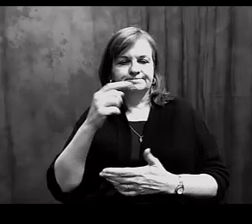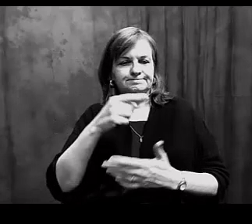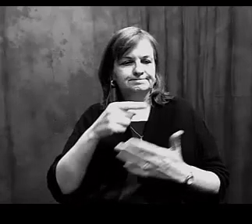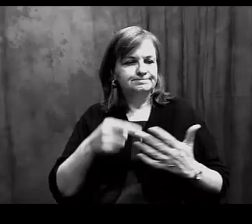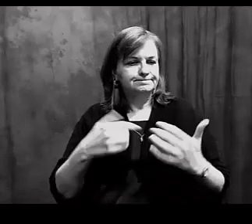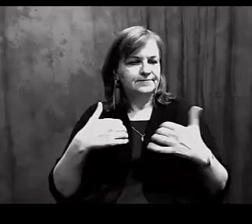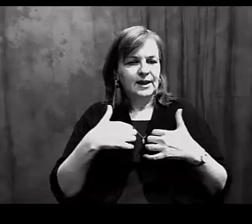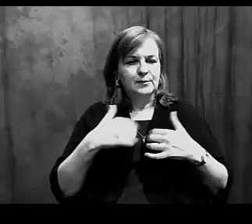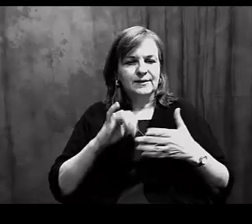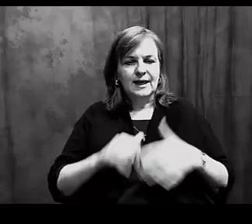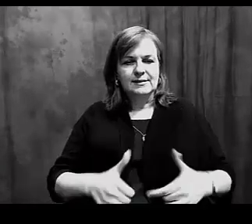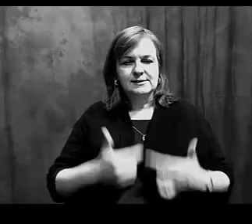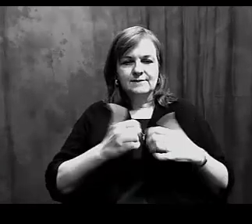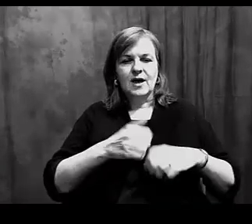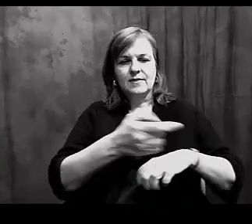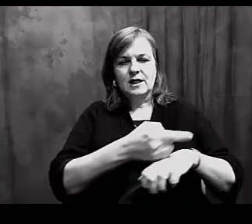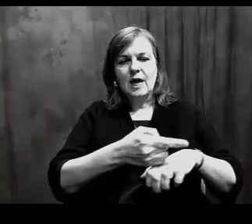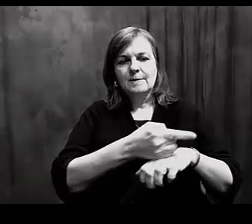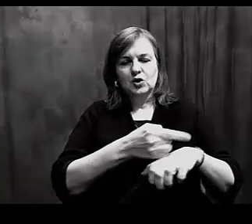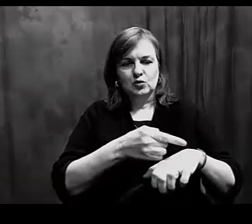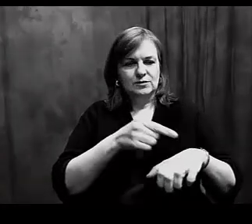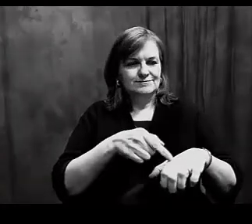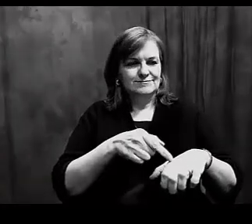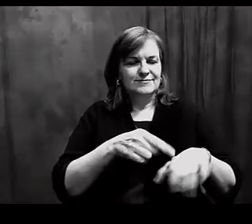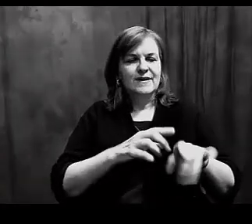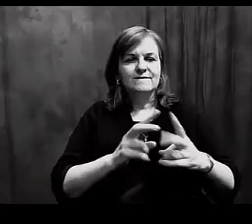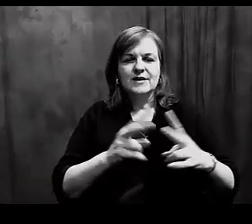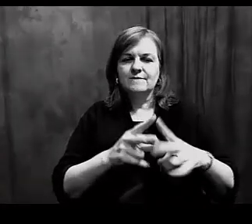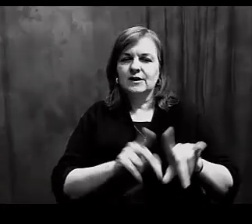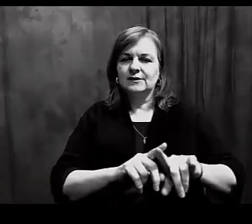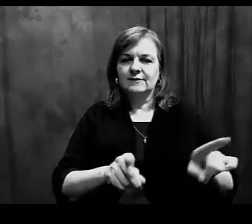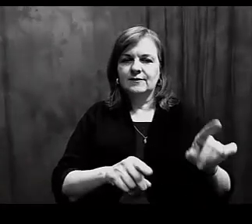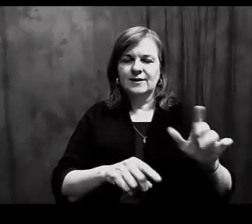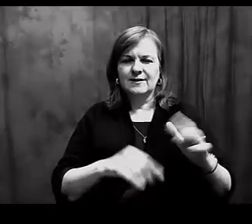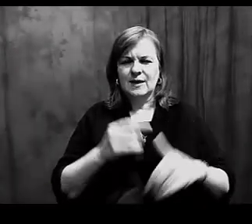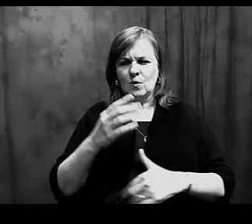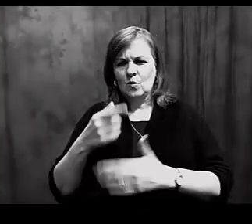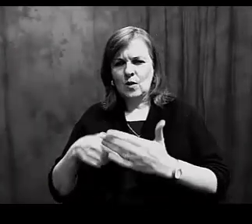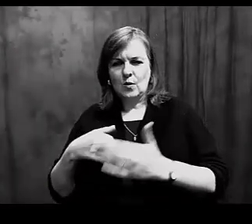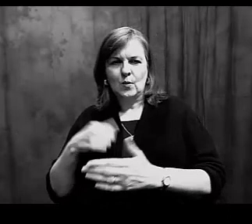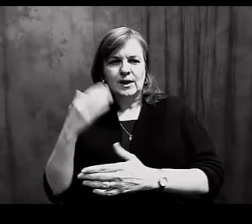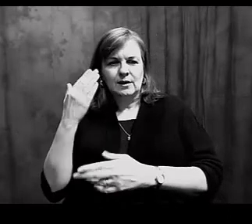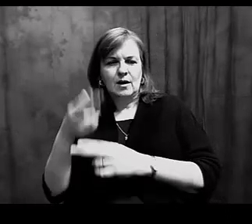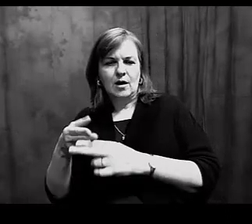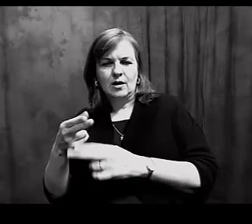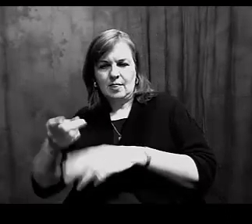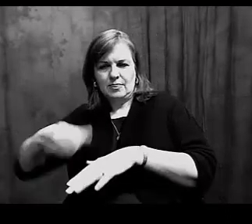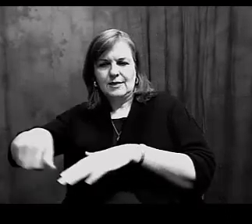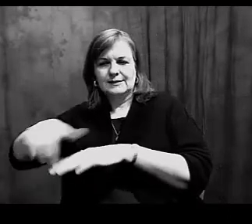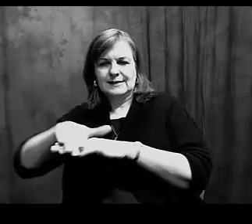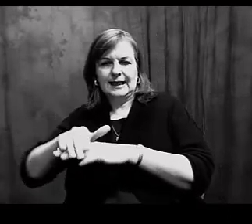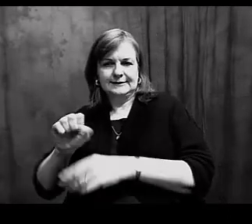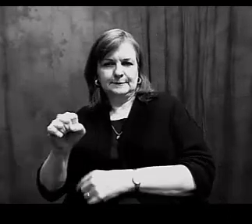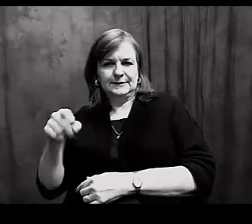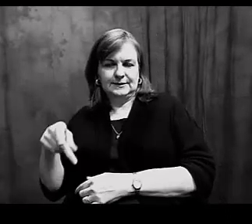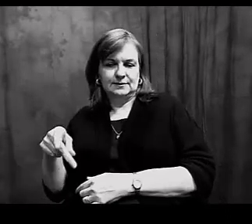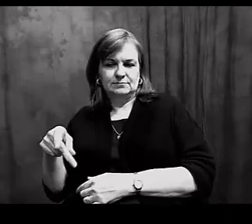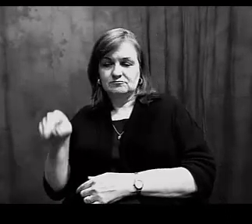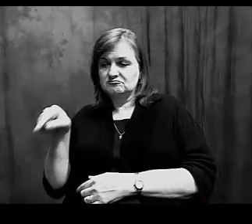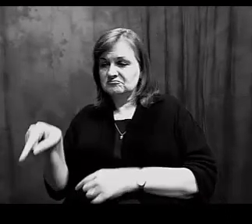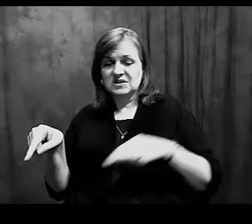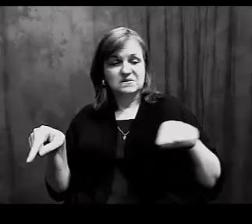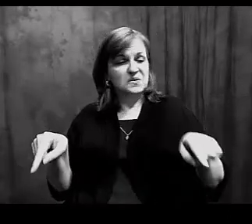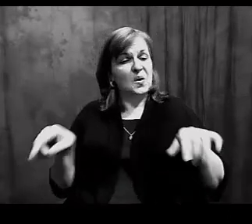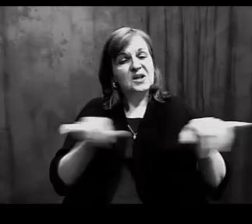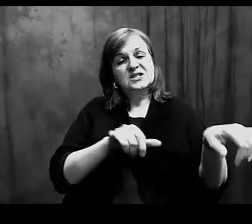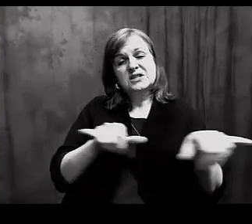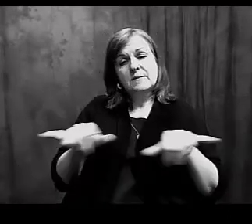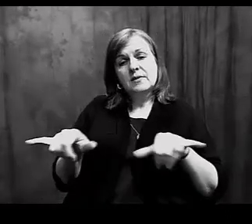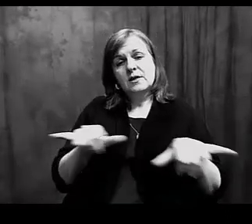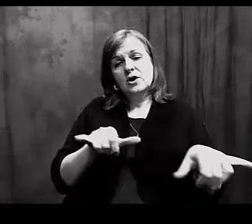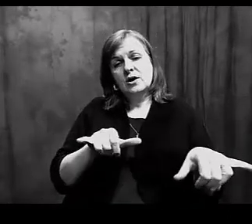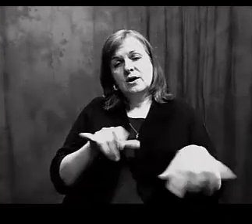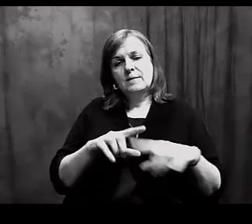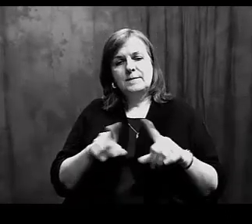these organisms that live on the Galapagos that are very different from what we now know as land species similar in ways